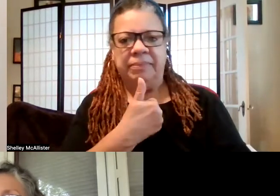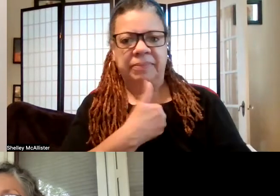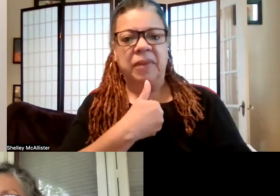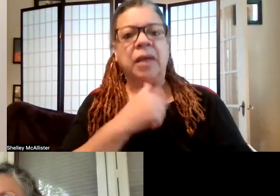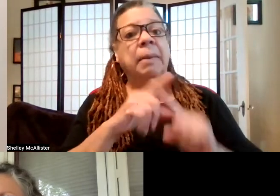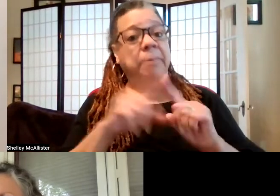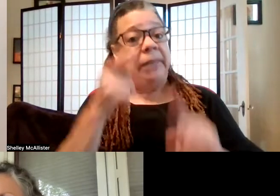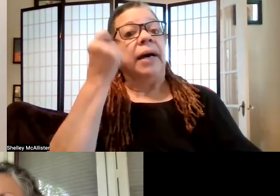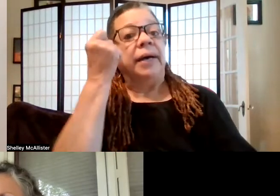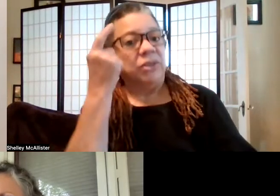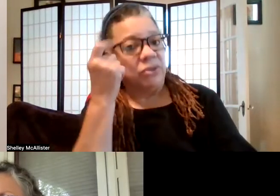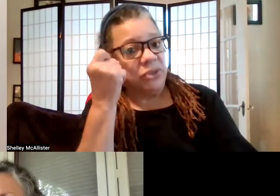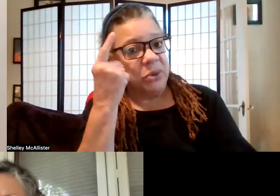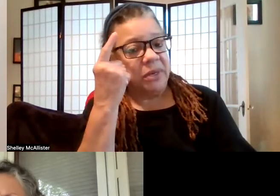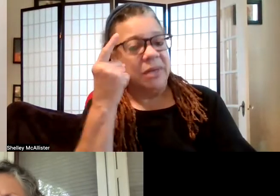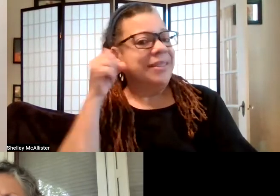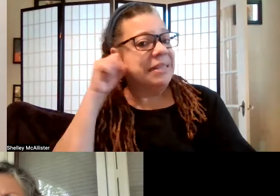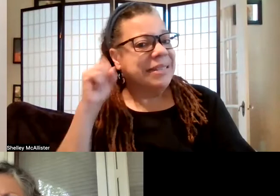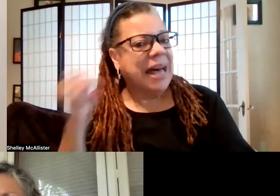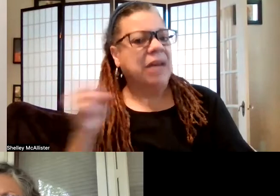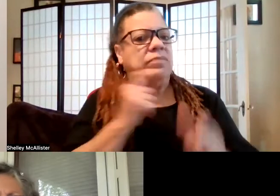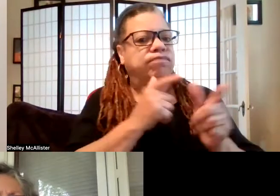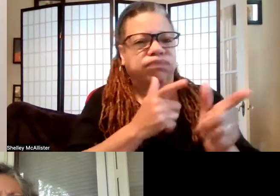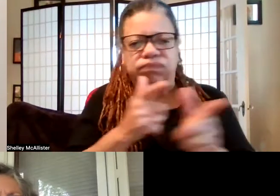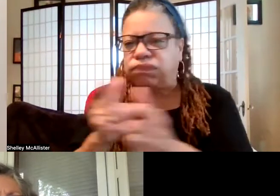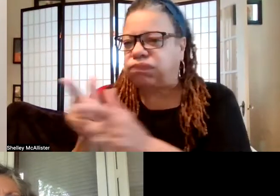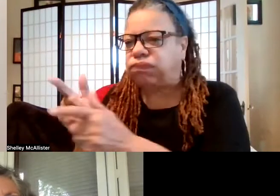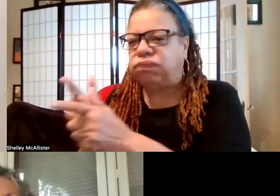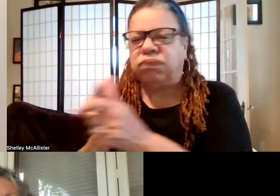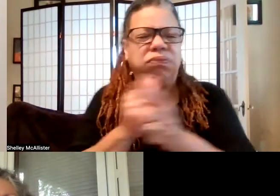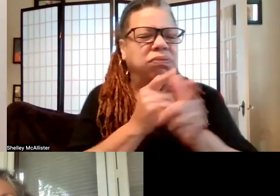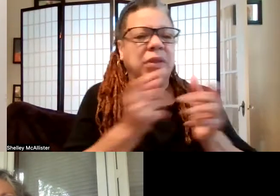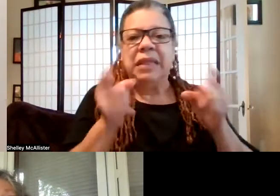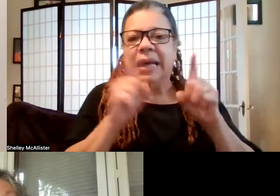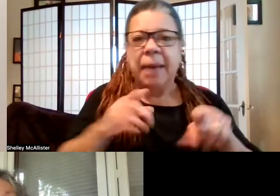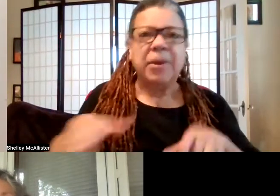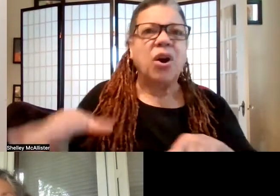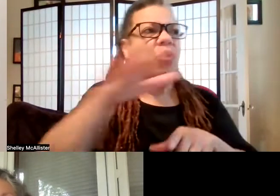the odd sound of bullets that rang out around the bus that was taking me and my